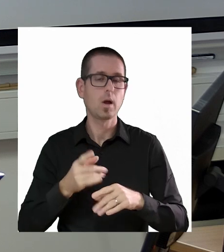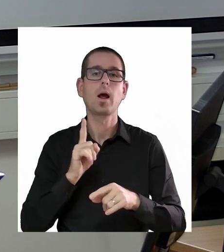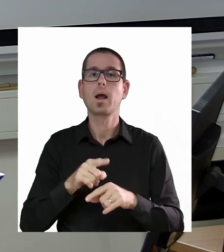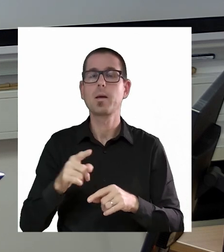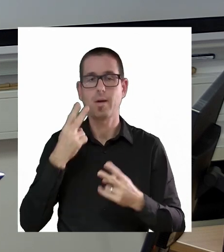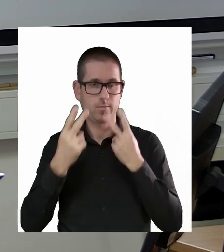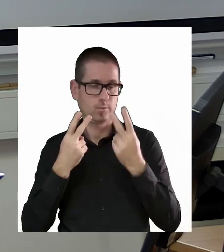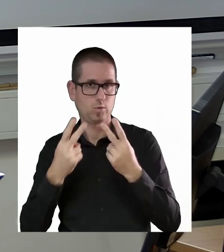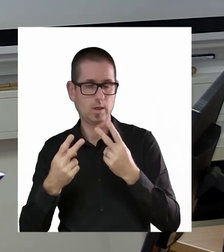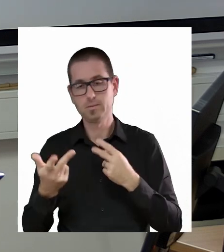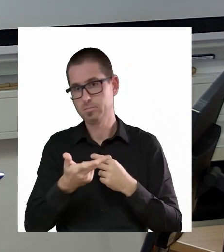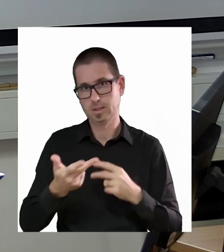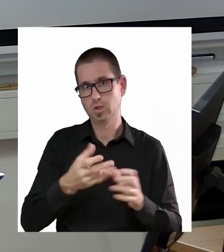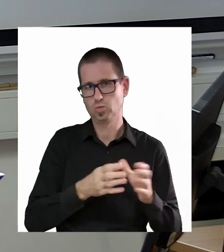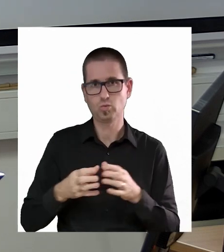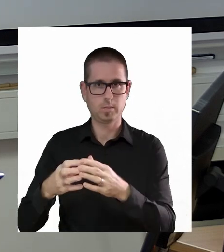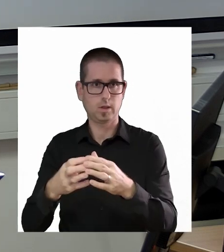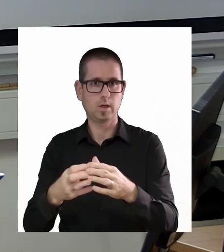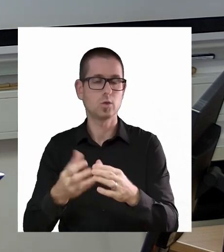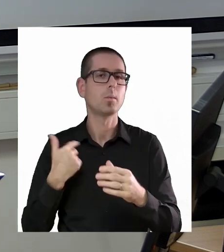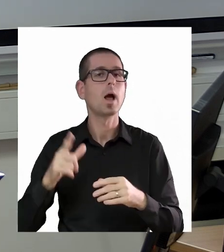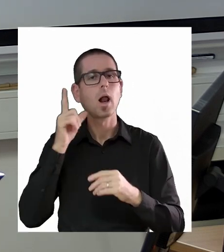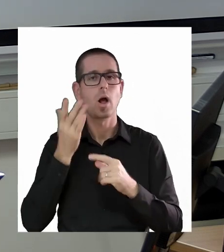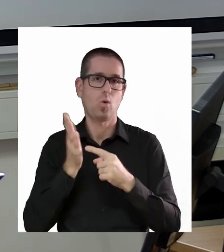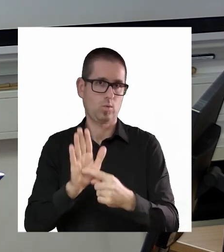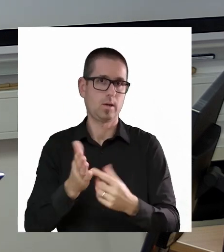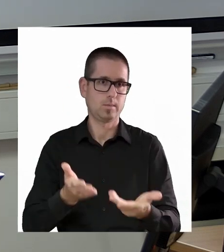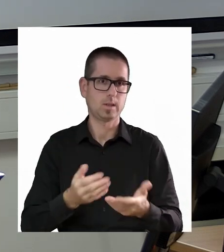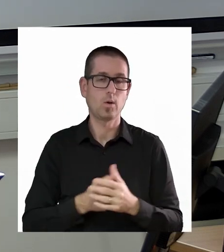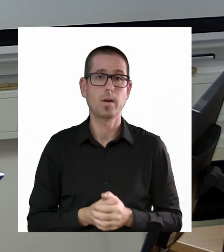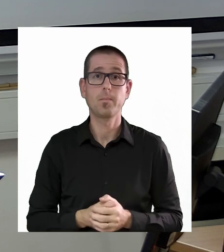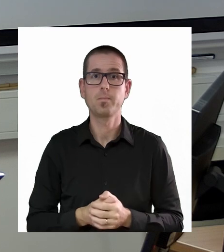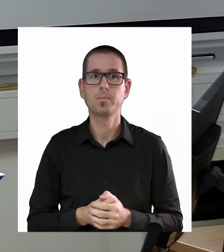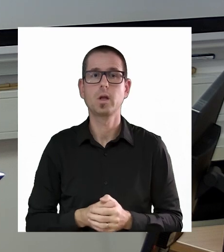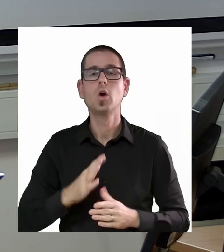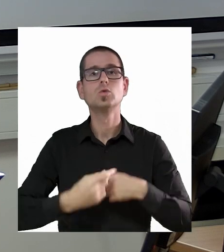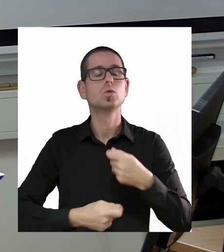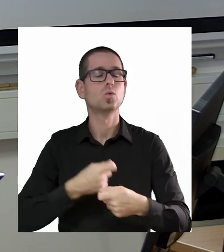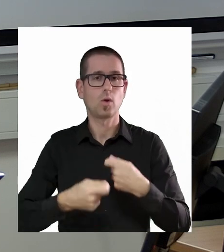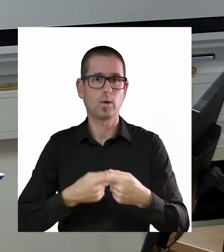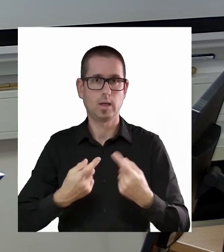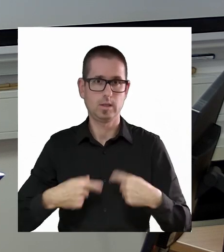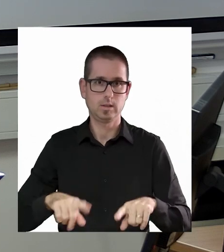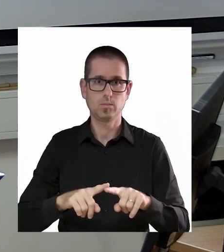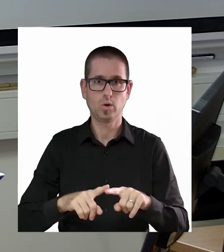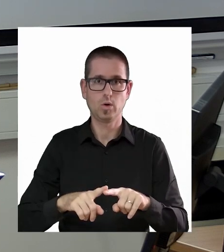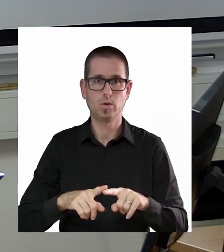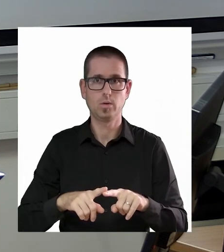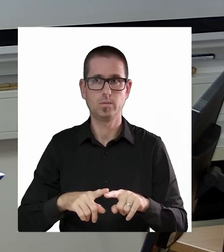Those three were the main. We collaborated with Toriba